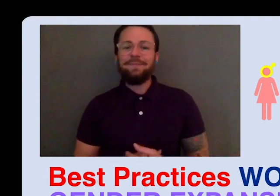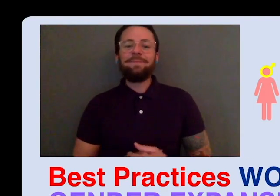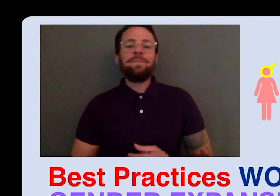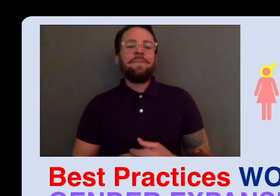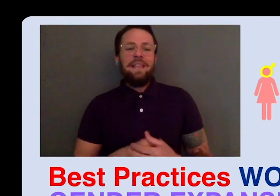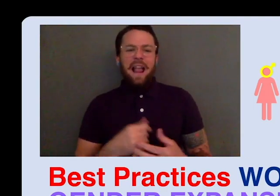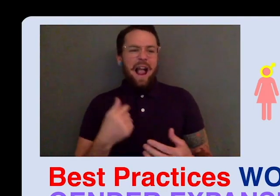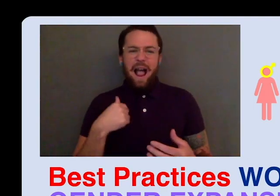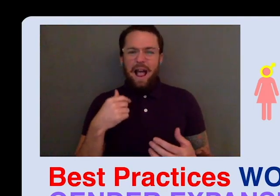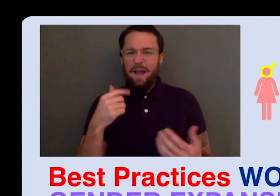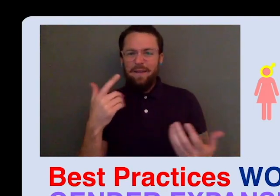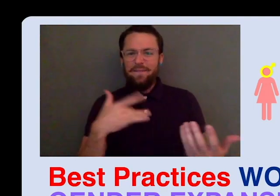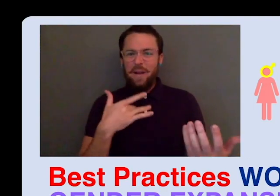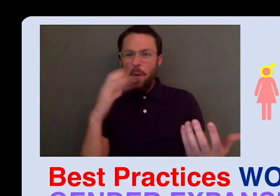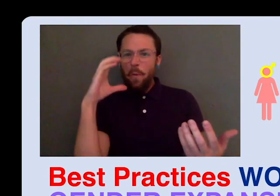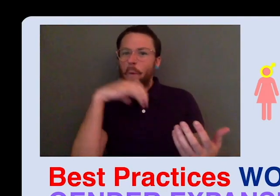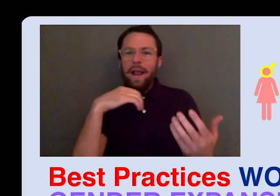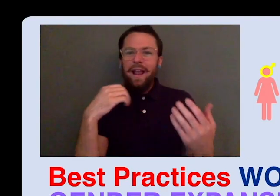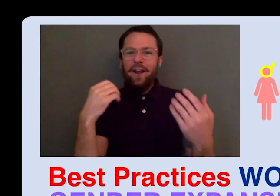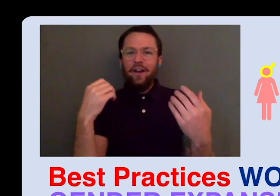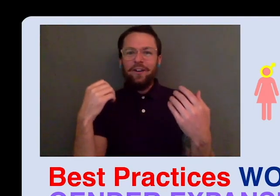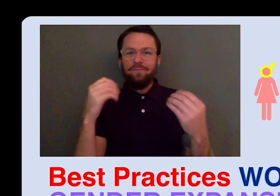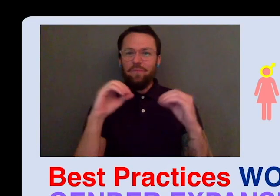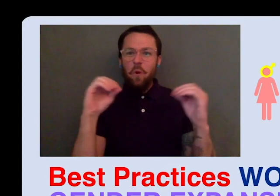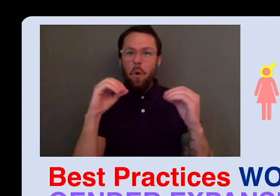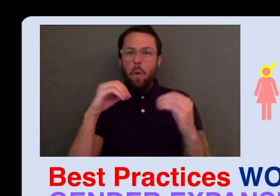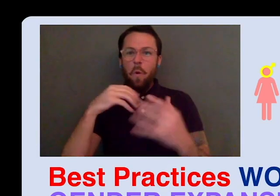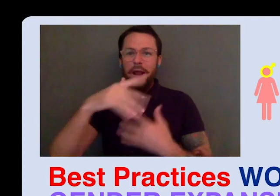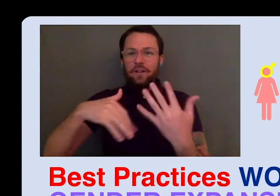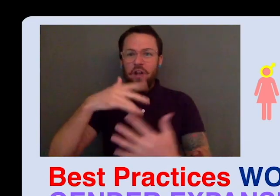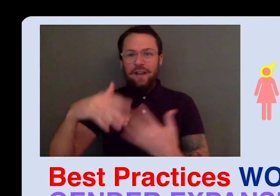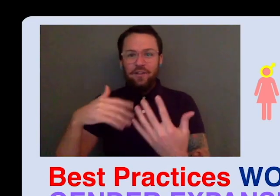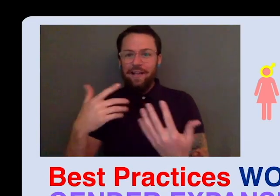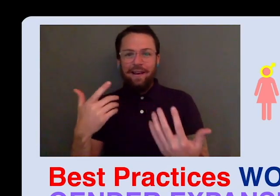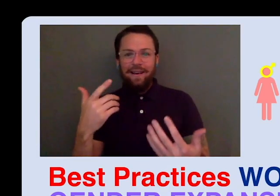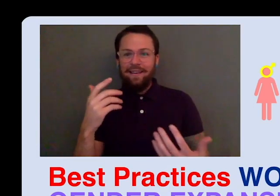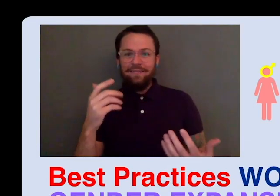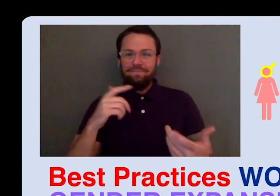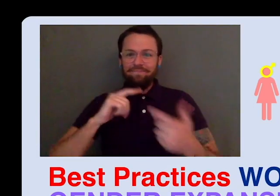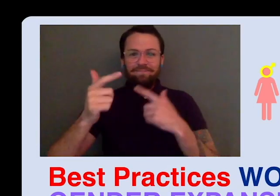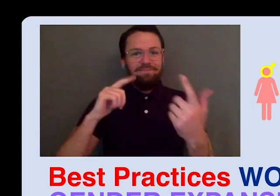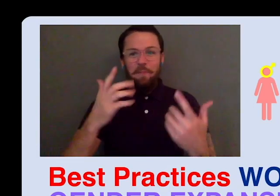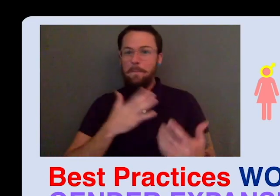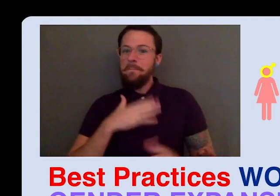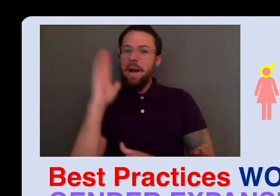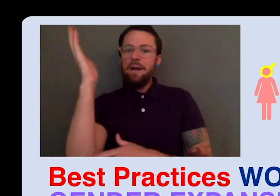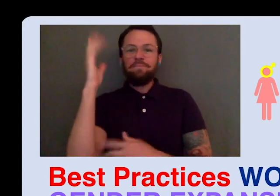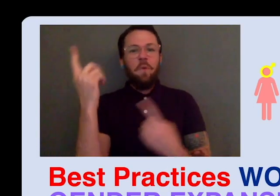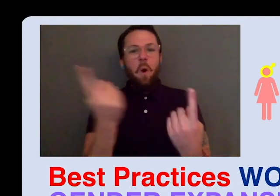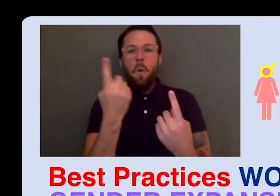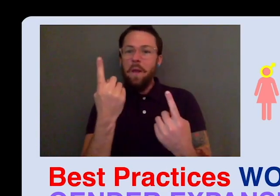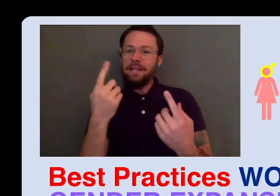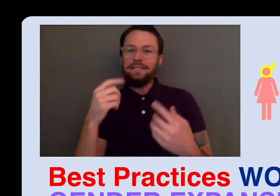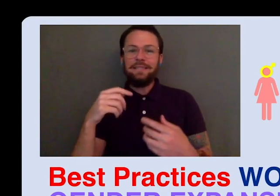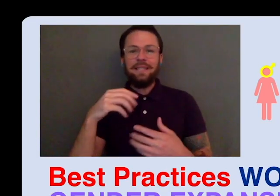it has made me even less nervous, more comfortable with the forum but I can't say that because